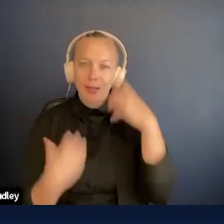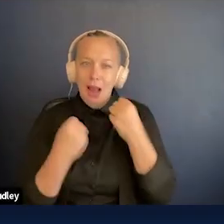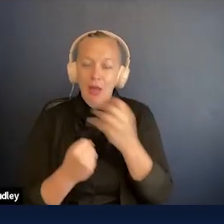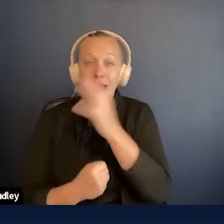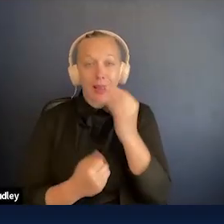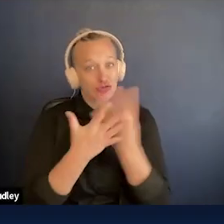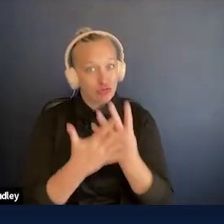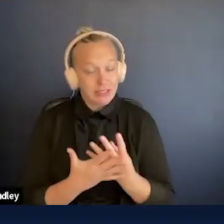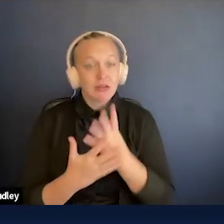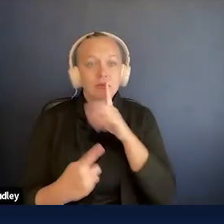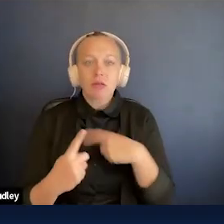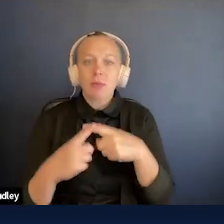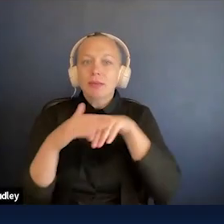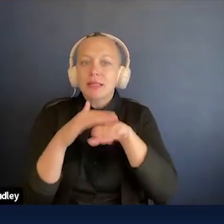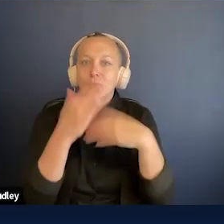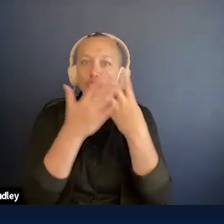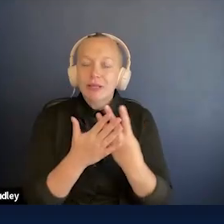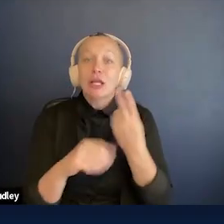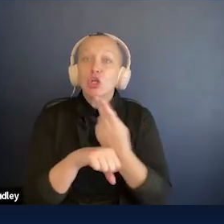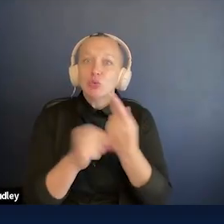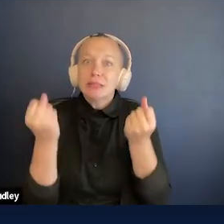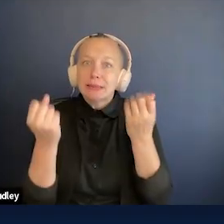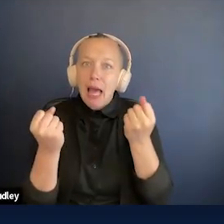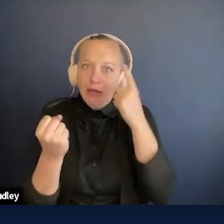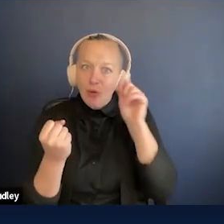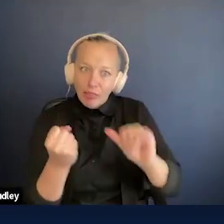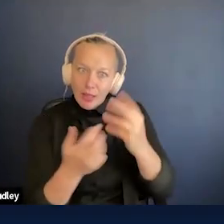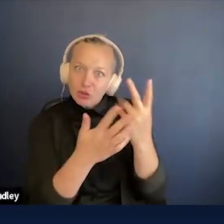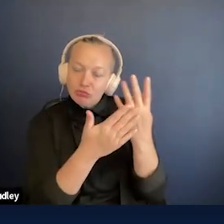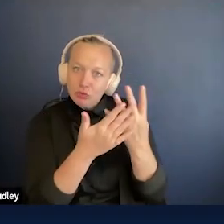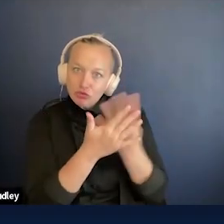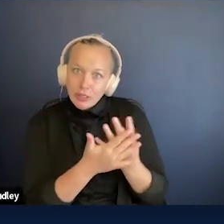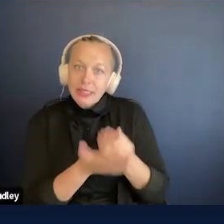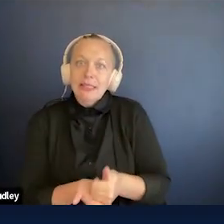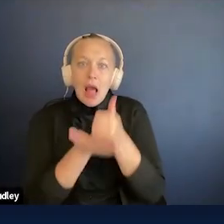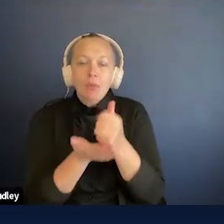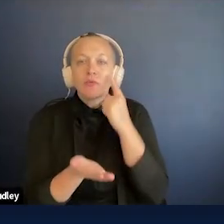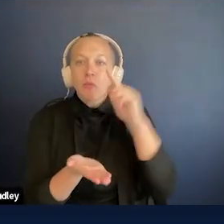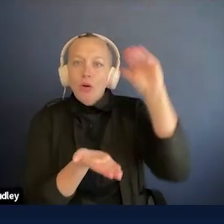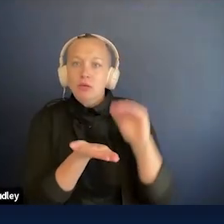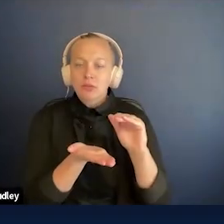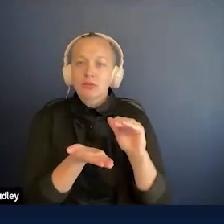talks about accessible screening available in sign language is crucial for prenatal depression.